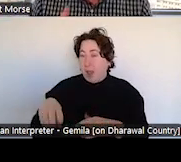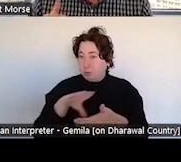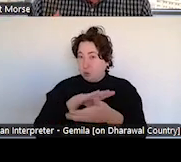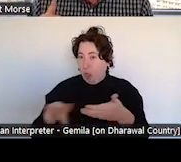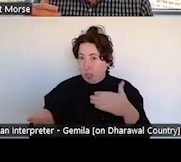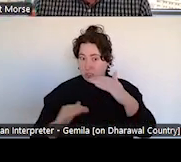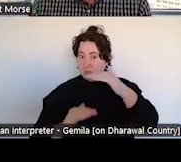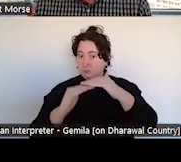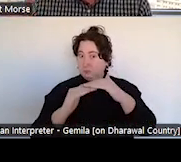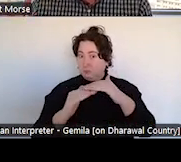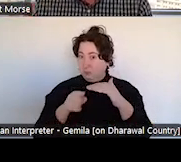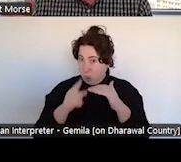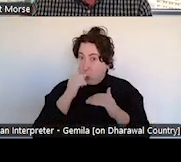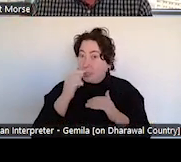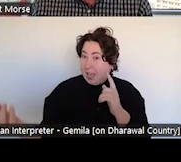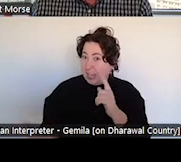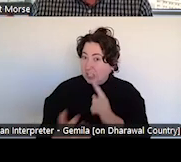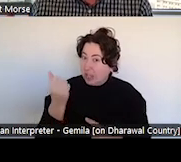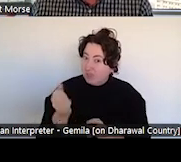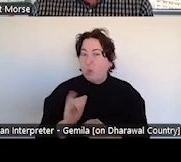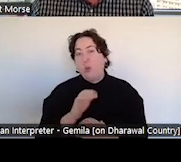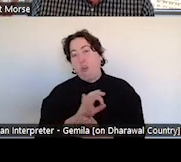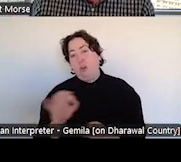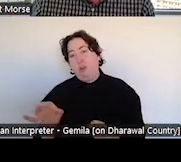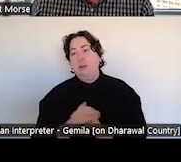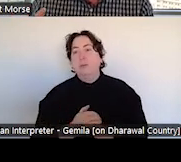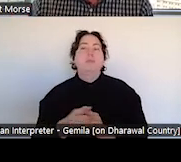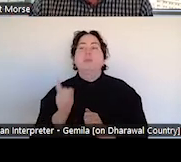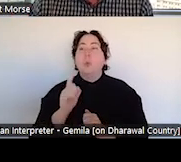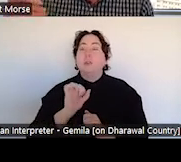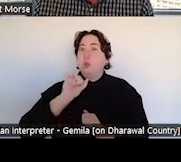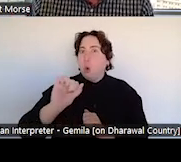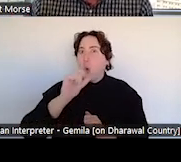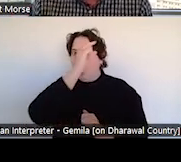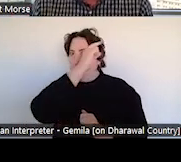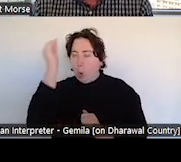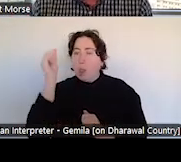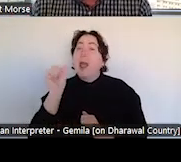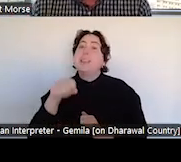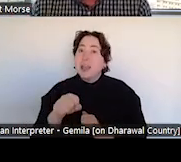about what is an achievable fundraising goal. It is a stretch because you have the opportunity